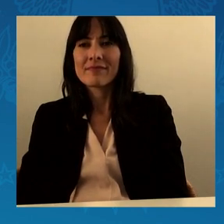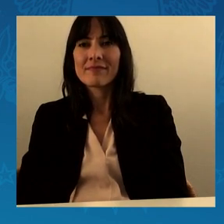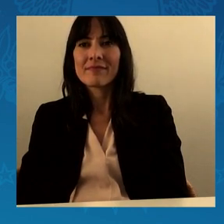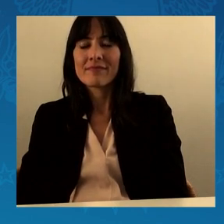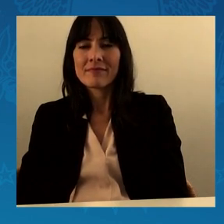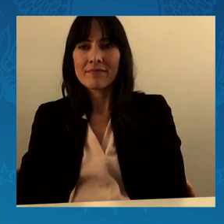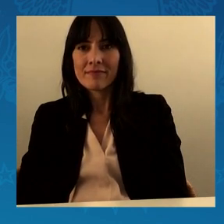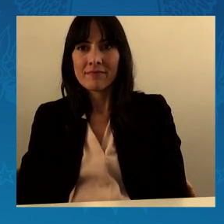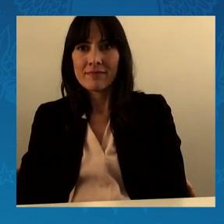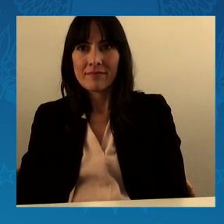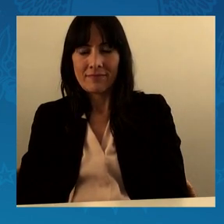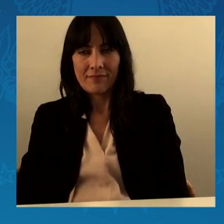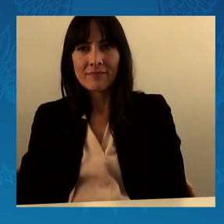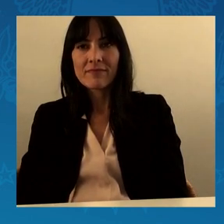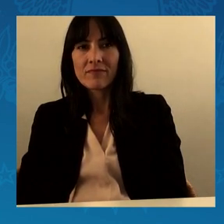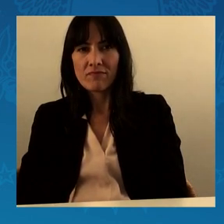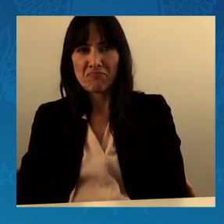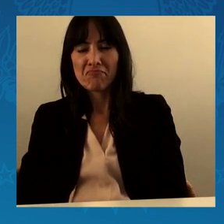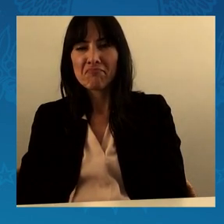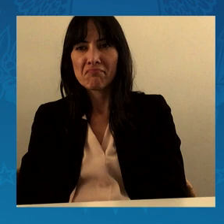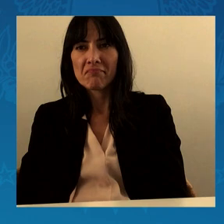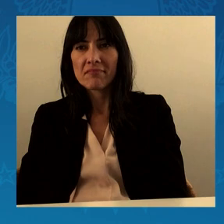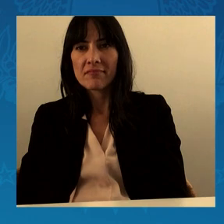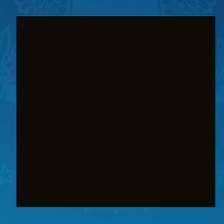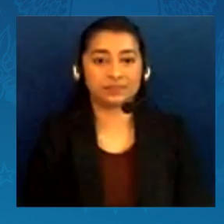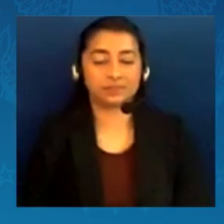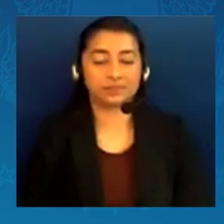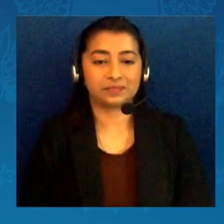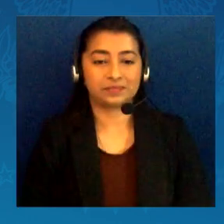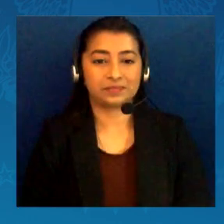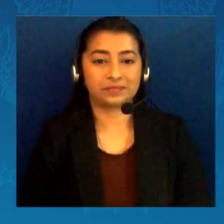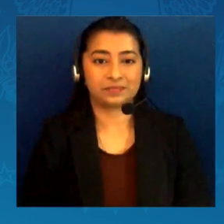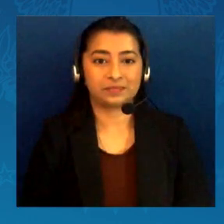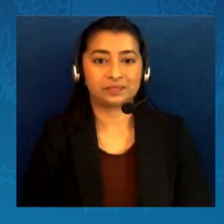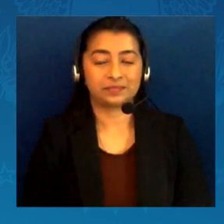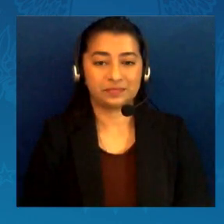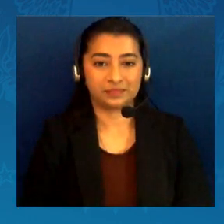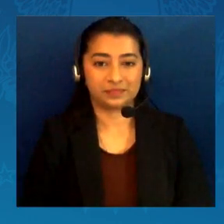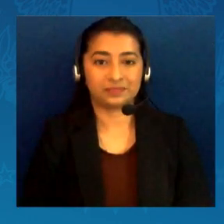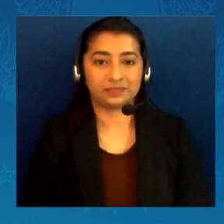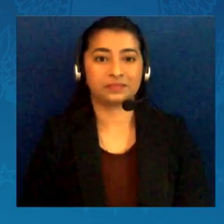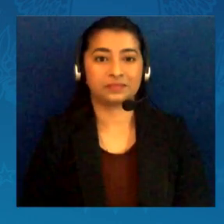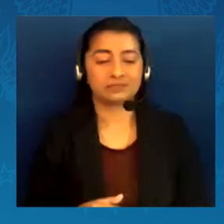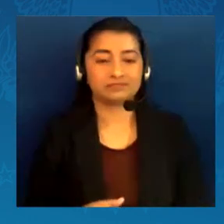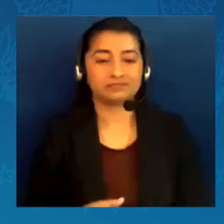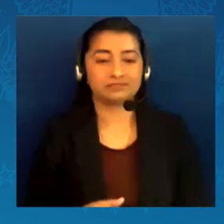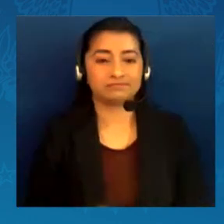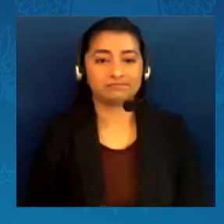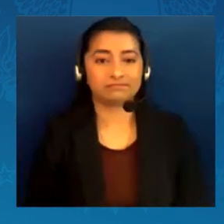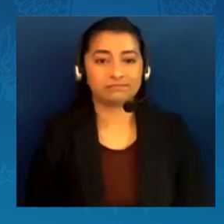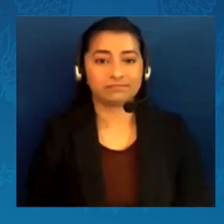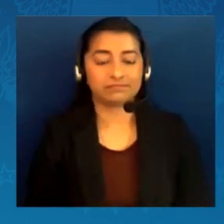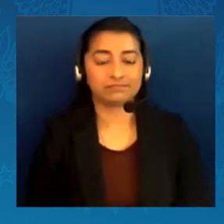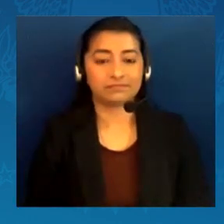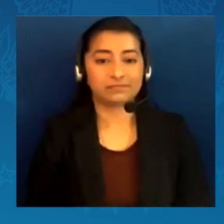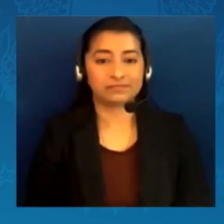well, I really want to continue doing research with different professors across campus. So I went to my chair and I was like,